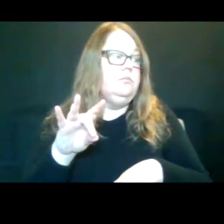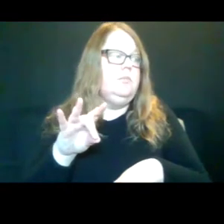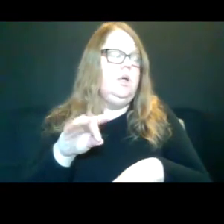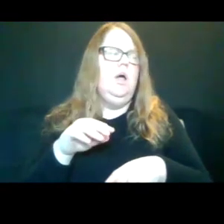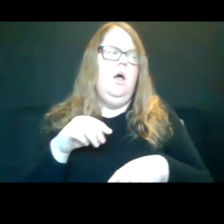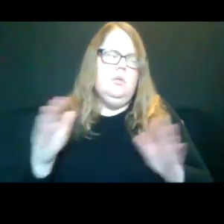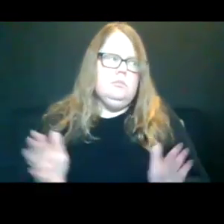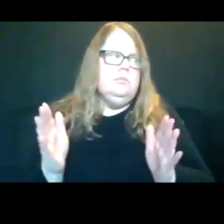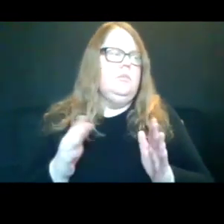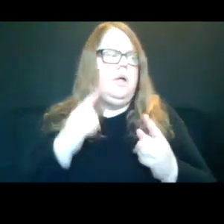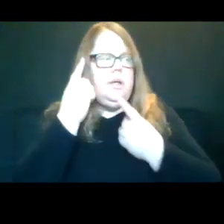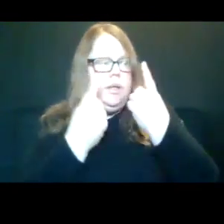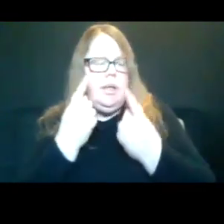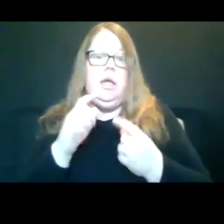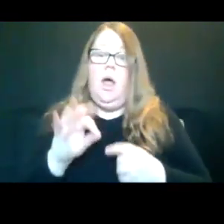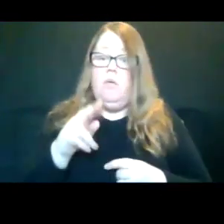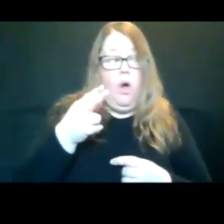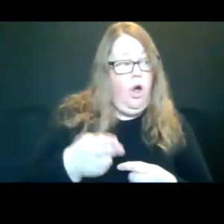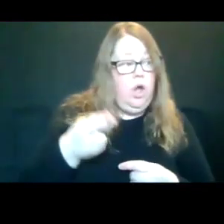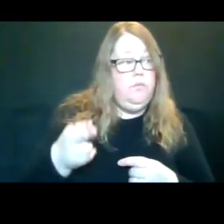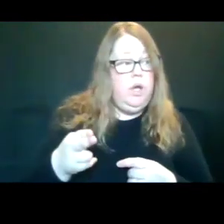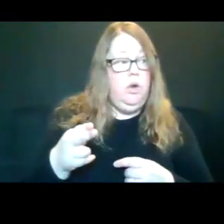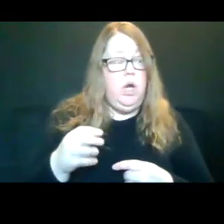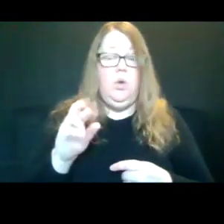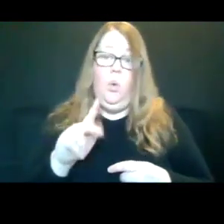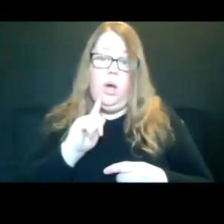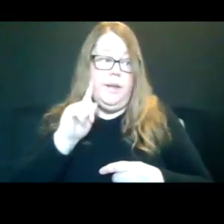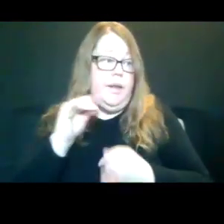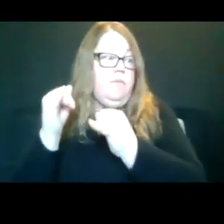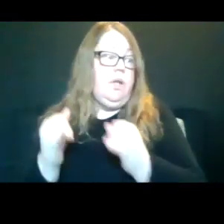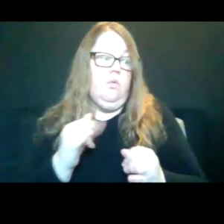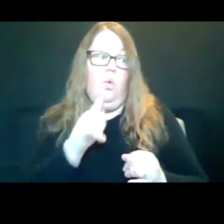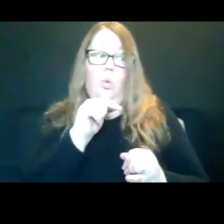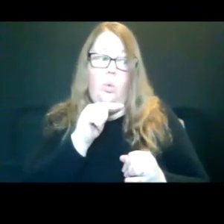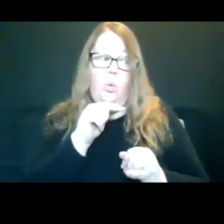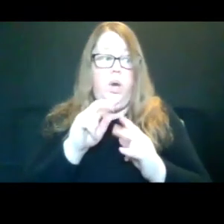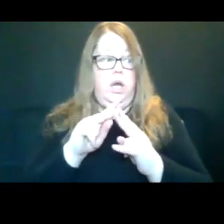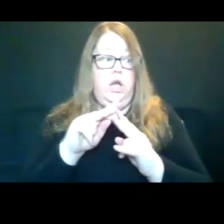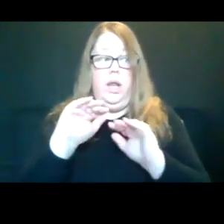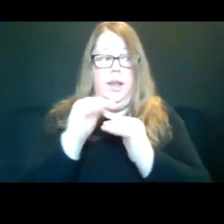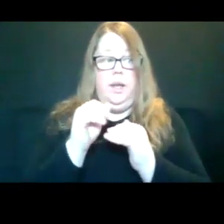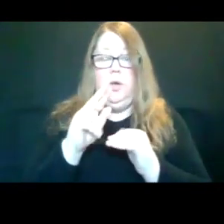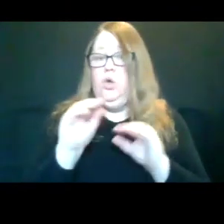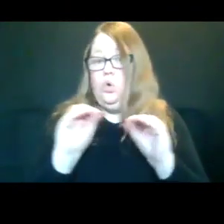• Prompts to consider the needs of hard of hearing or deaf individuals who have limited